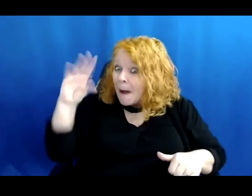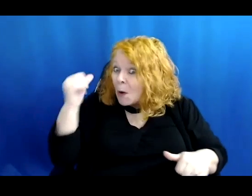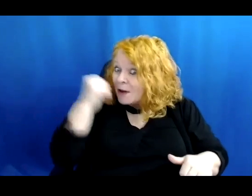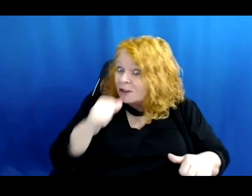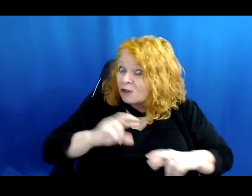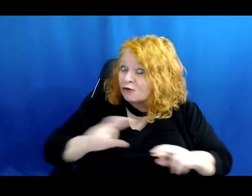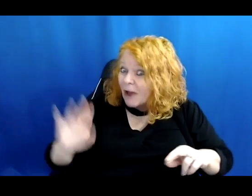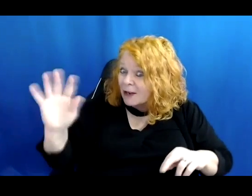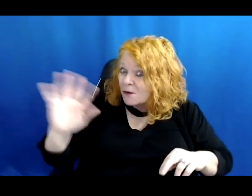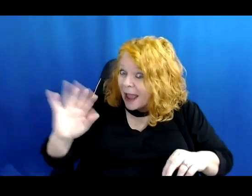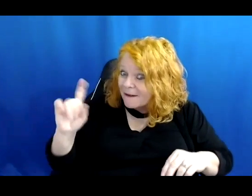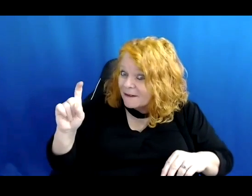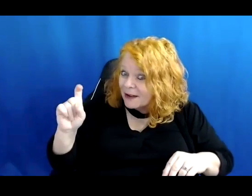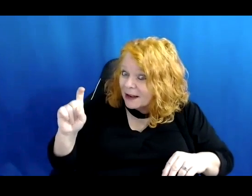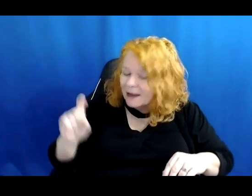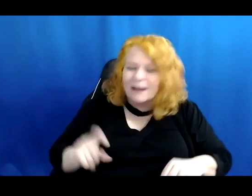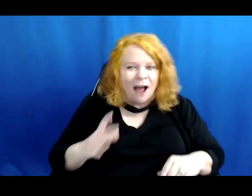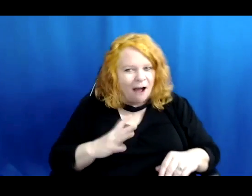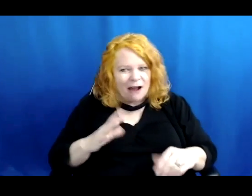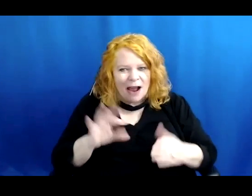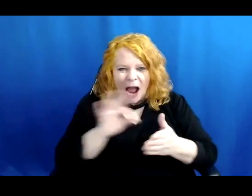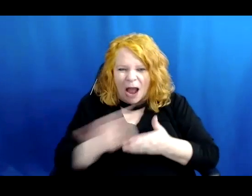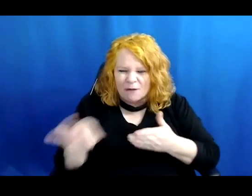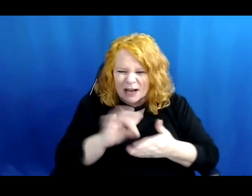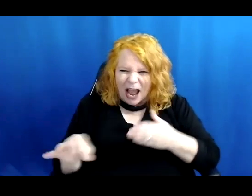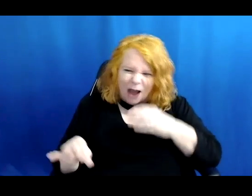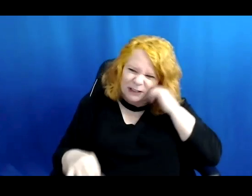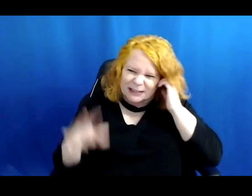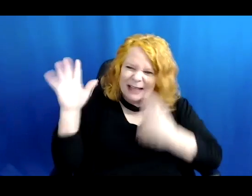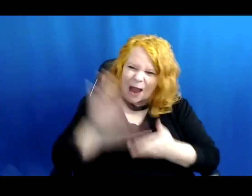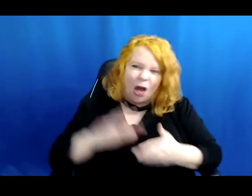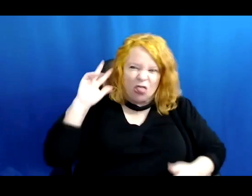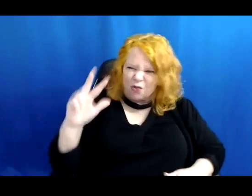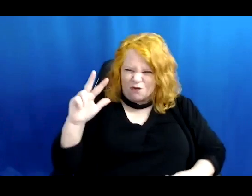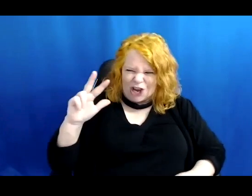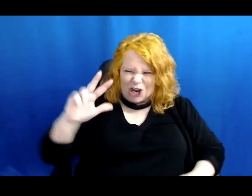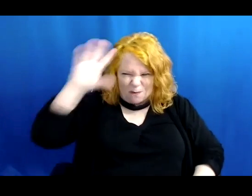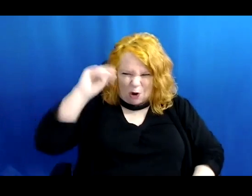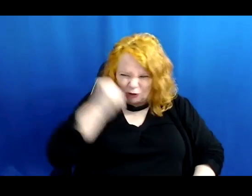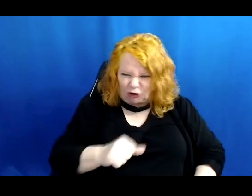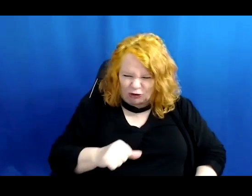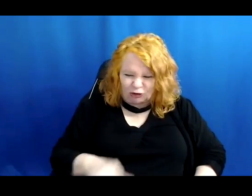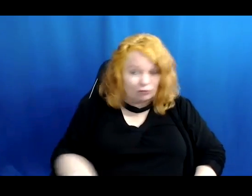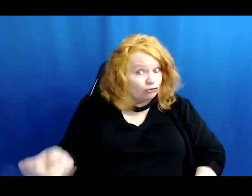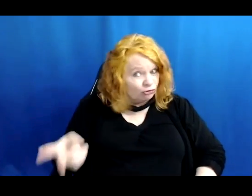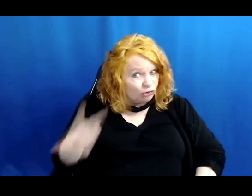Here we go, I am going to count us down to three, boys and girls. Two boys and girls.